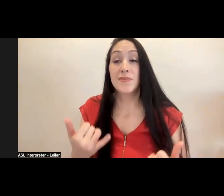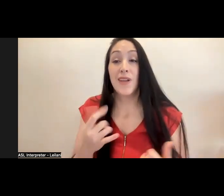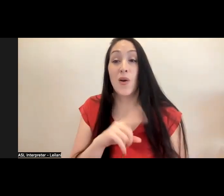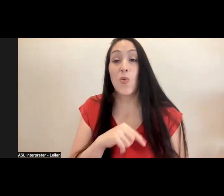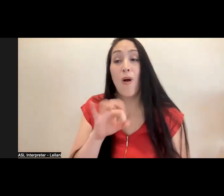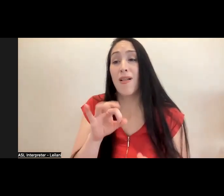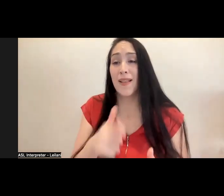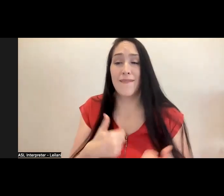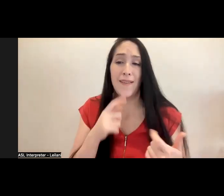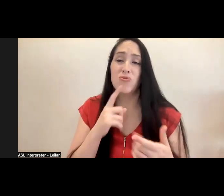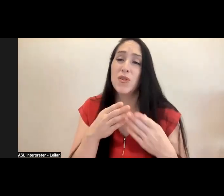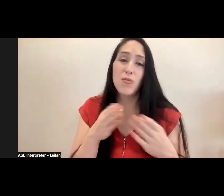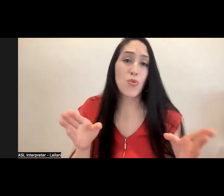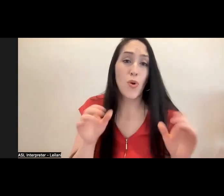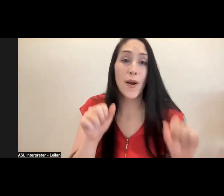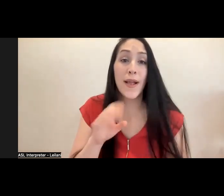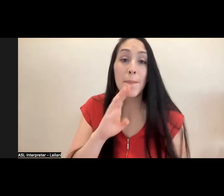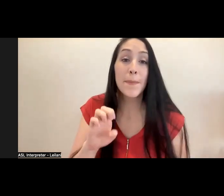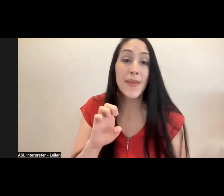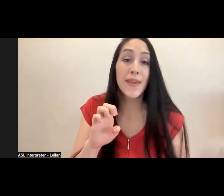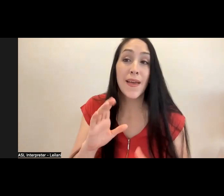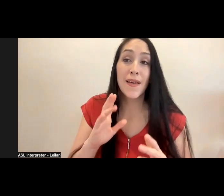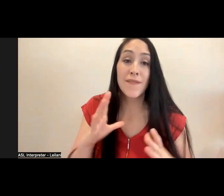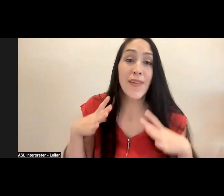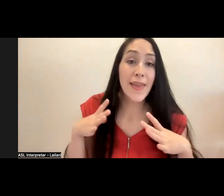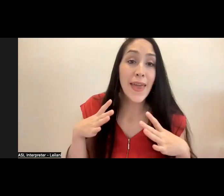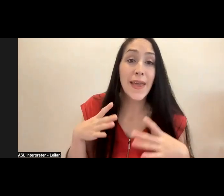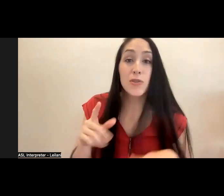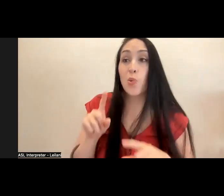to Disney. I hear that quite a bit or other theme parts, Spencer.